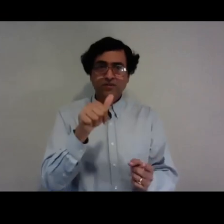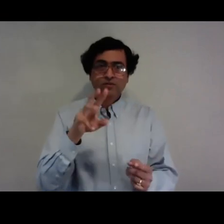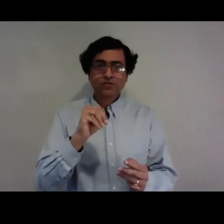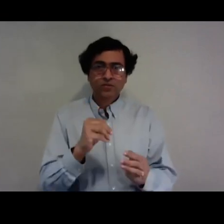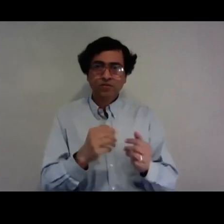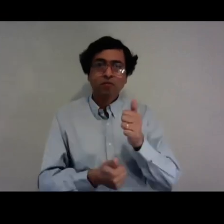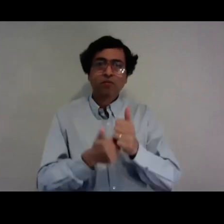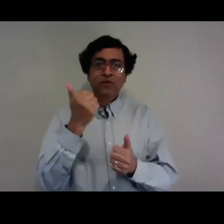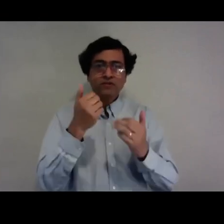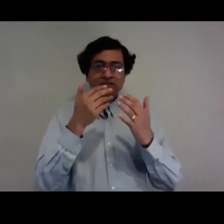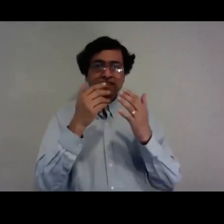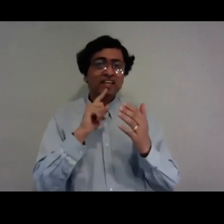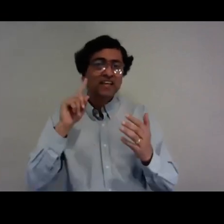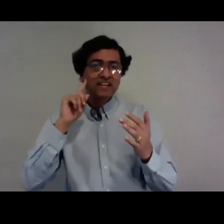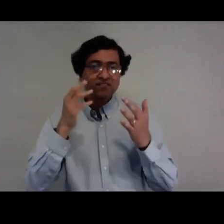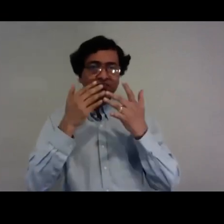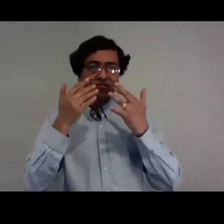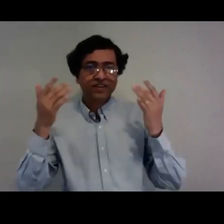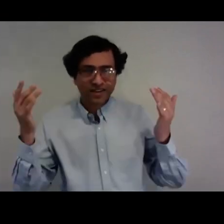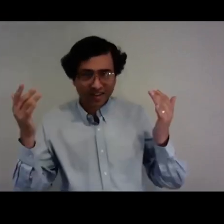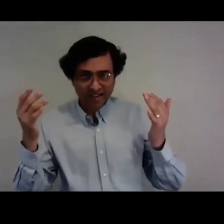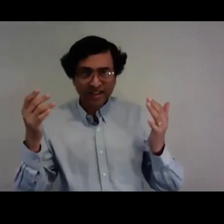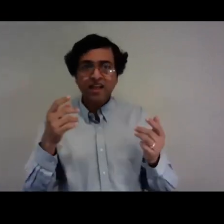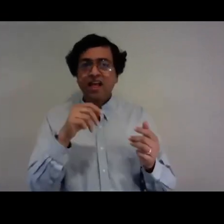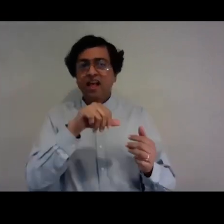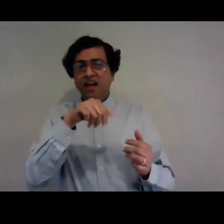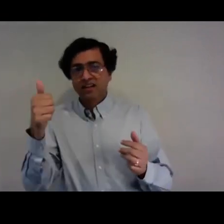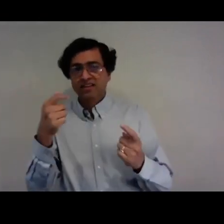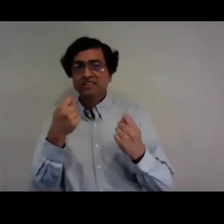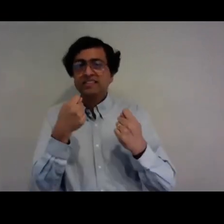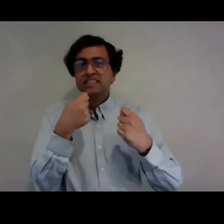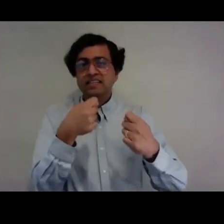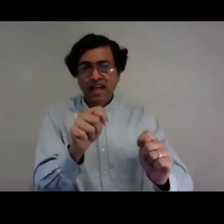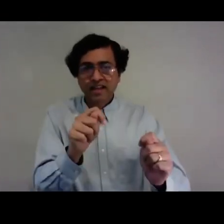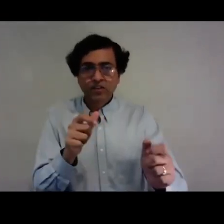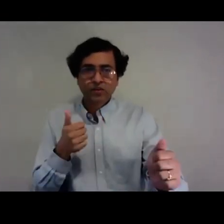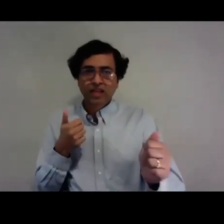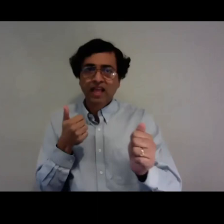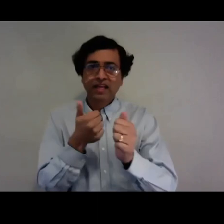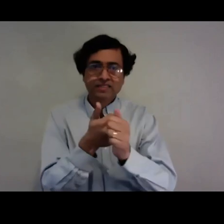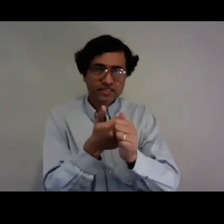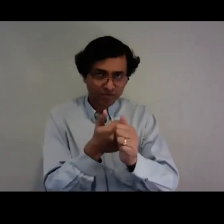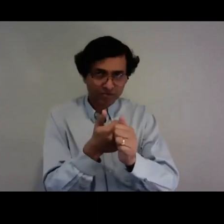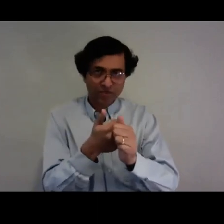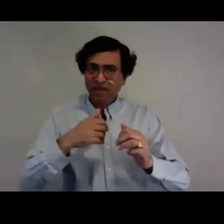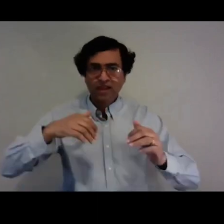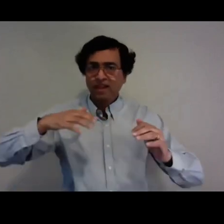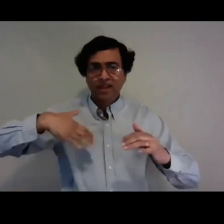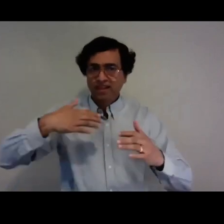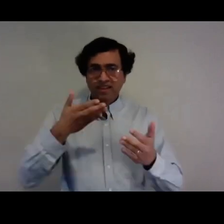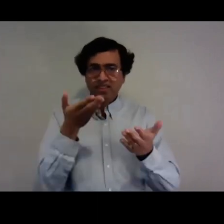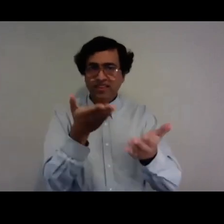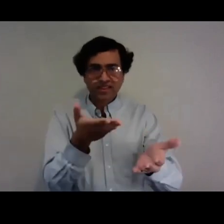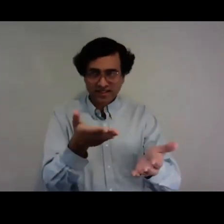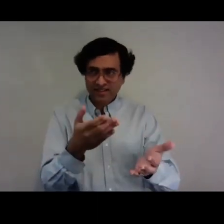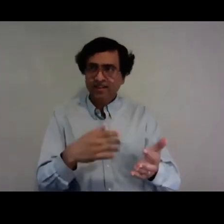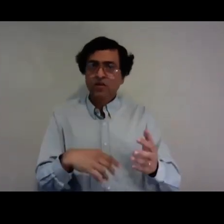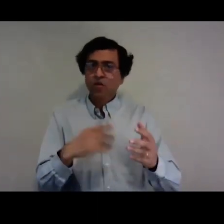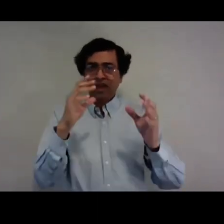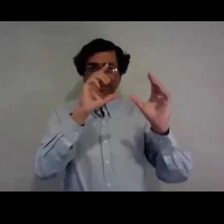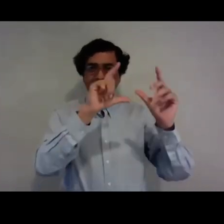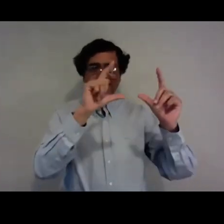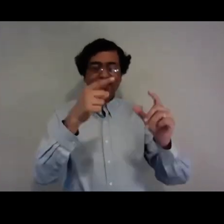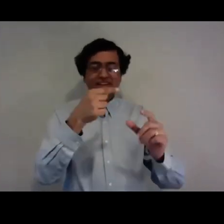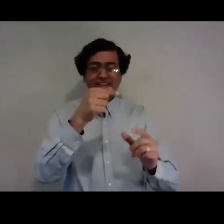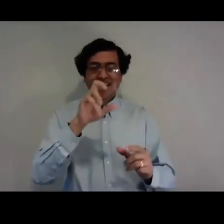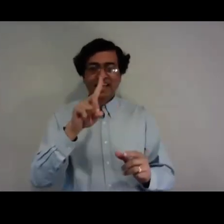That said, so far Zoom is the most deaf-friendly platform and is leading at the moment with